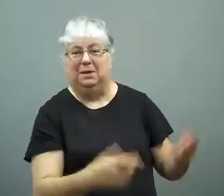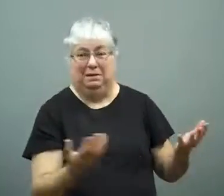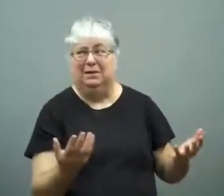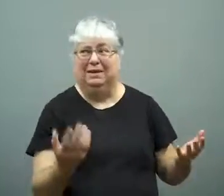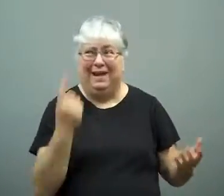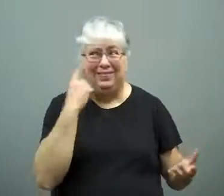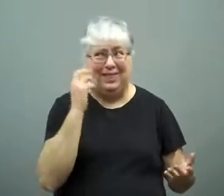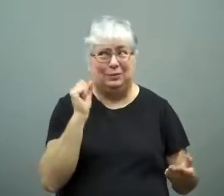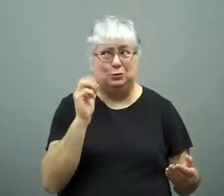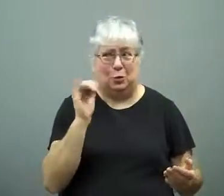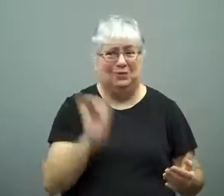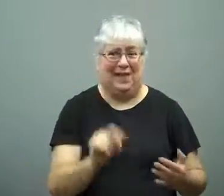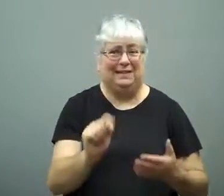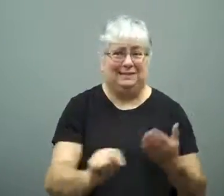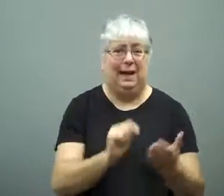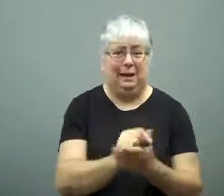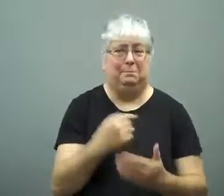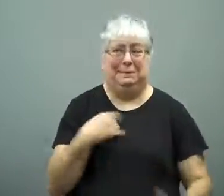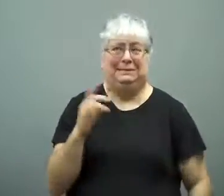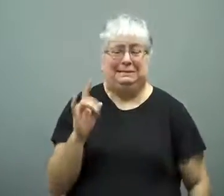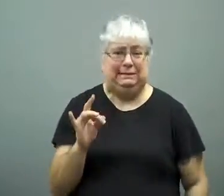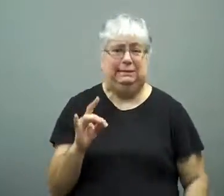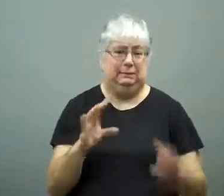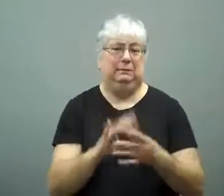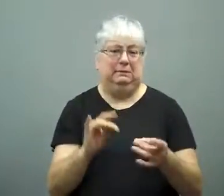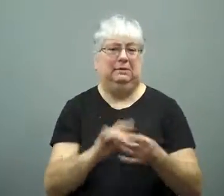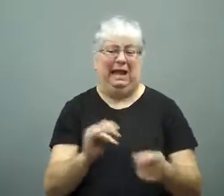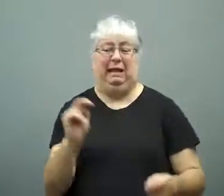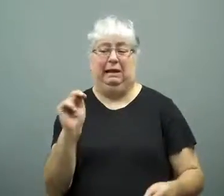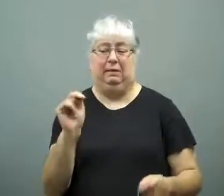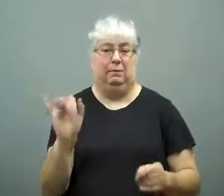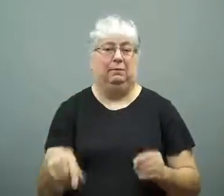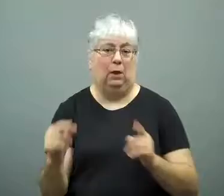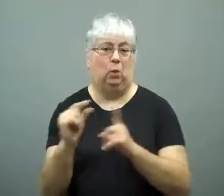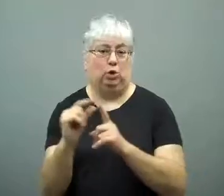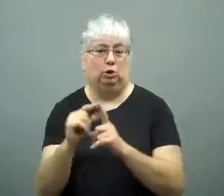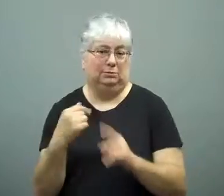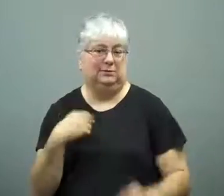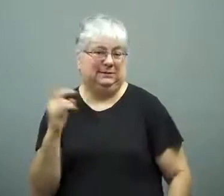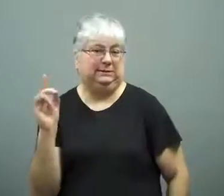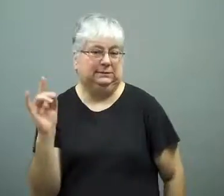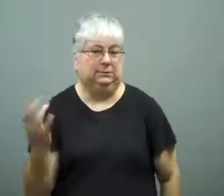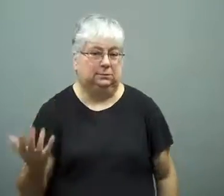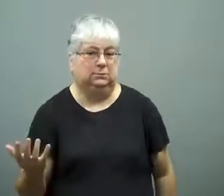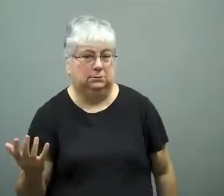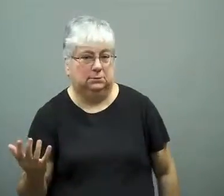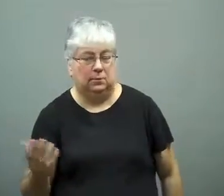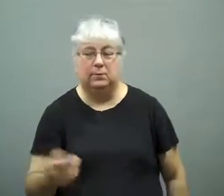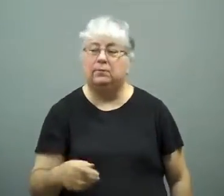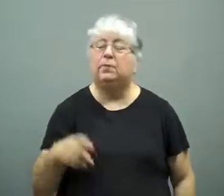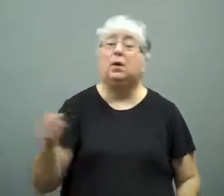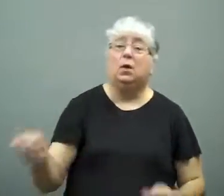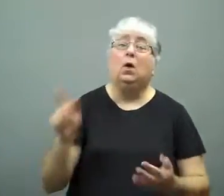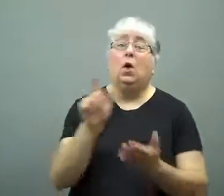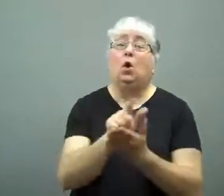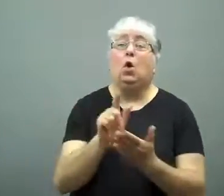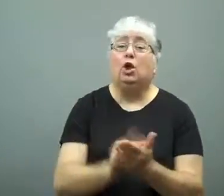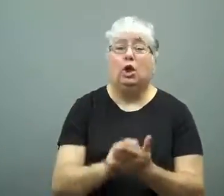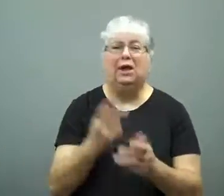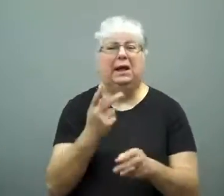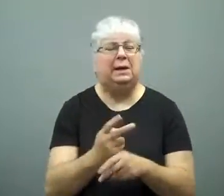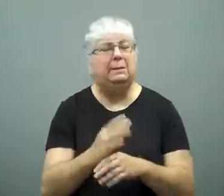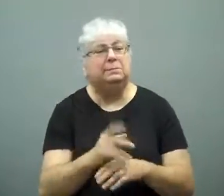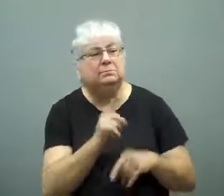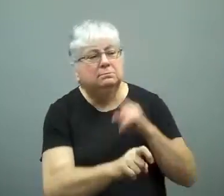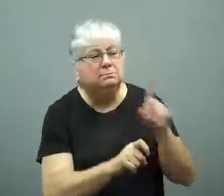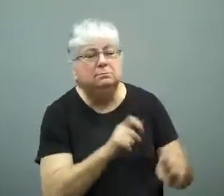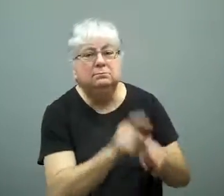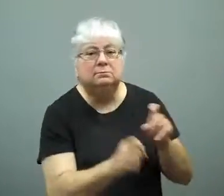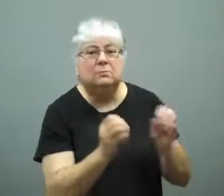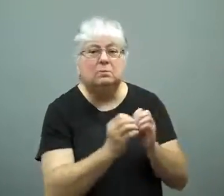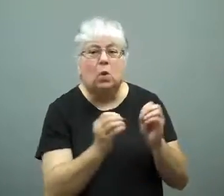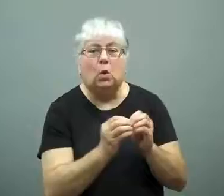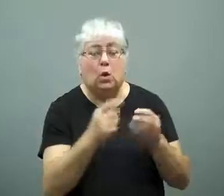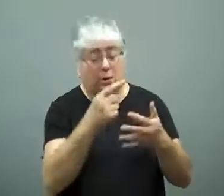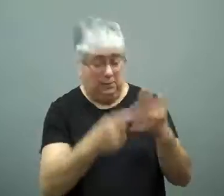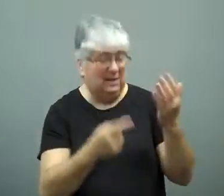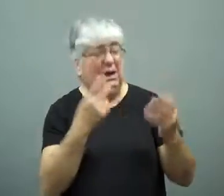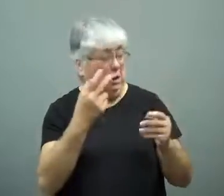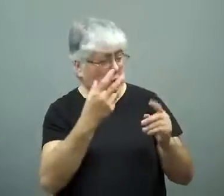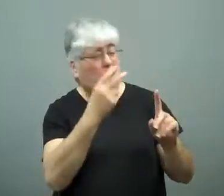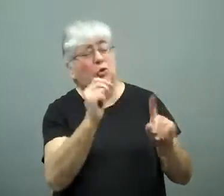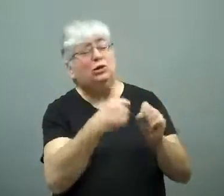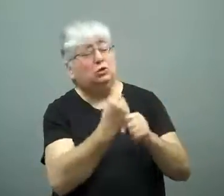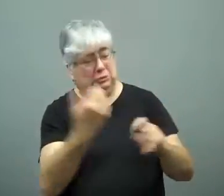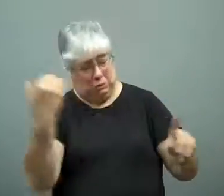She said she thought that she might have used the N word then.